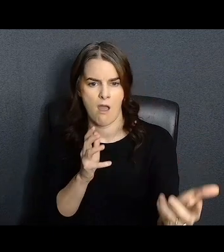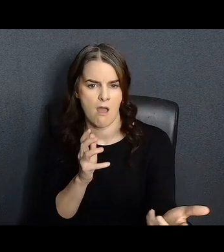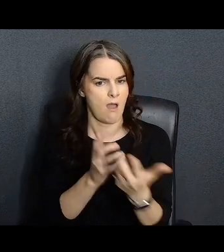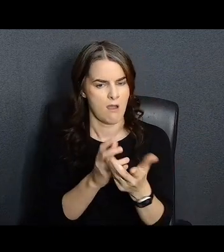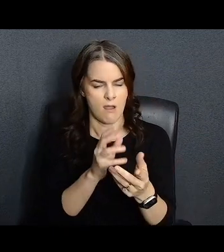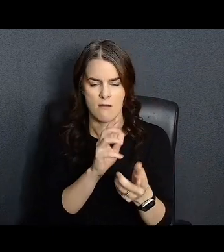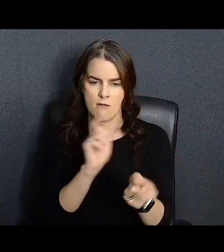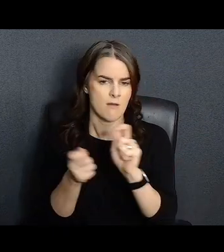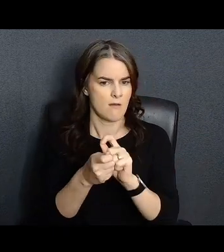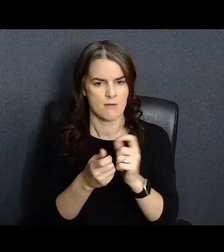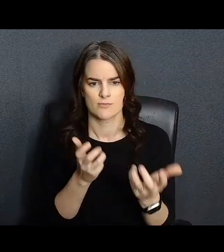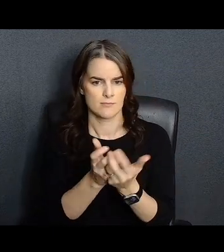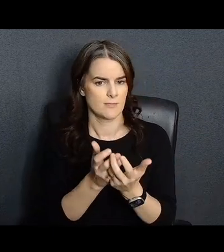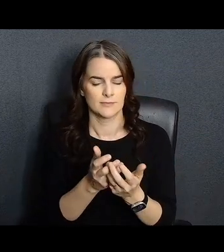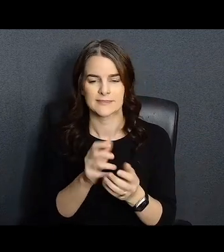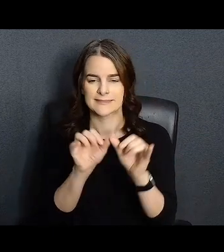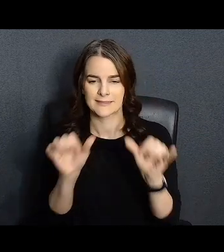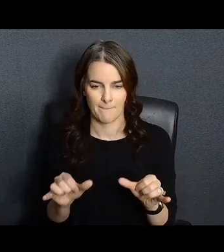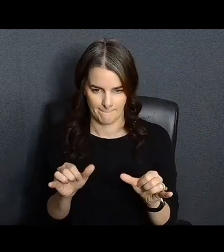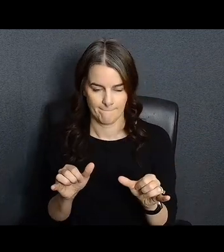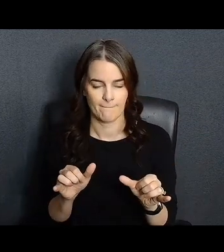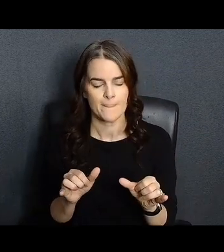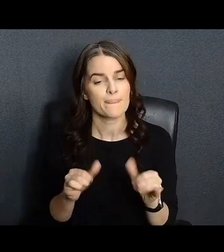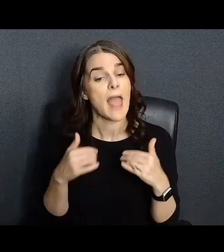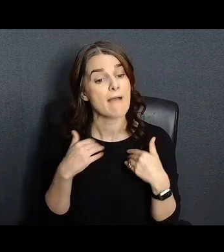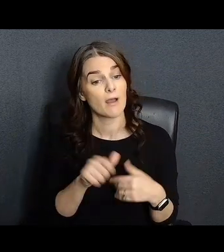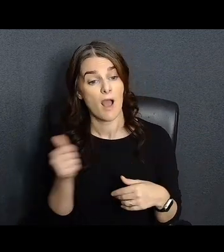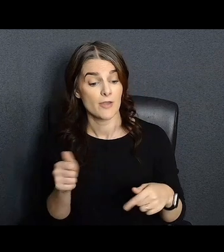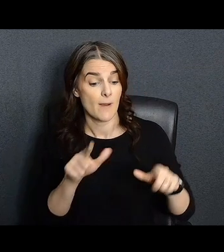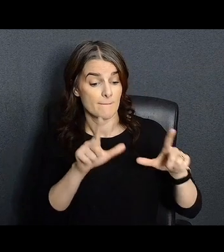There are other page sets or layouts that you can use or pay